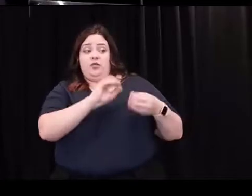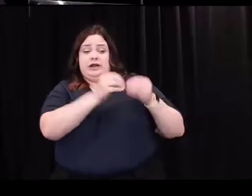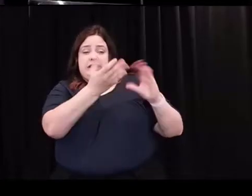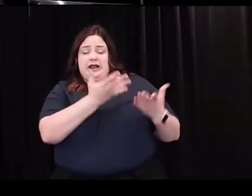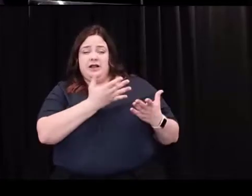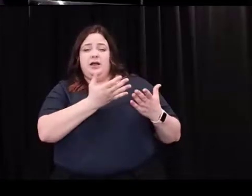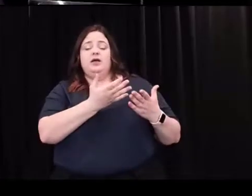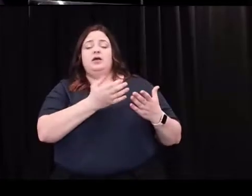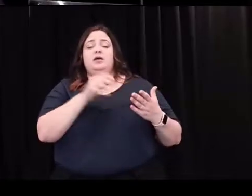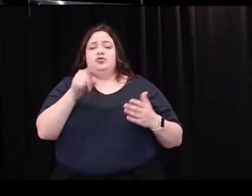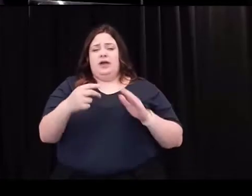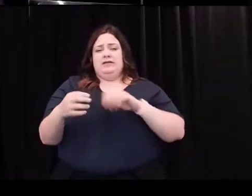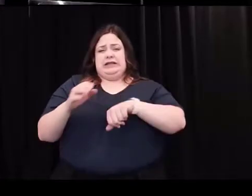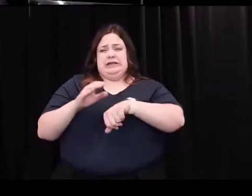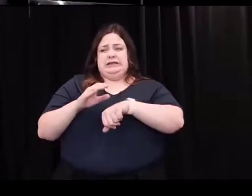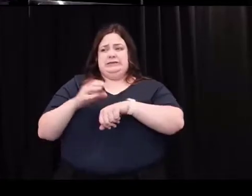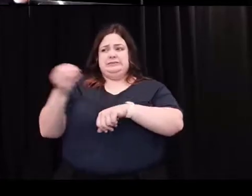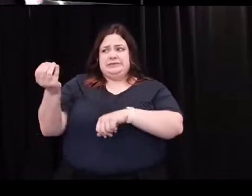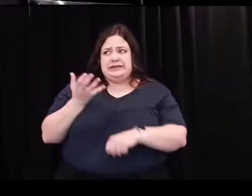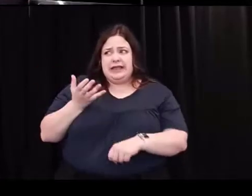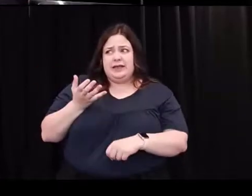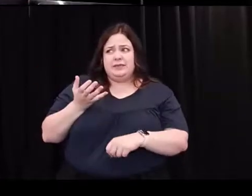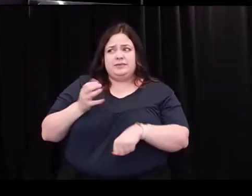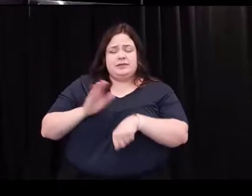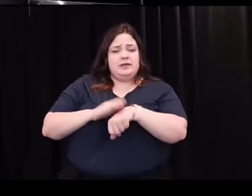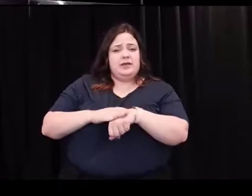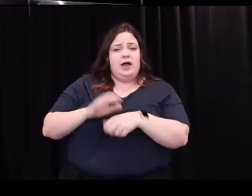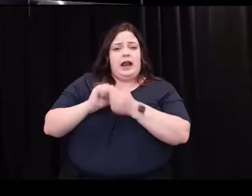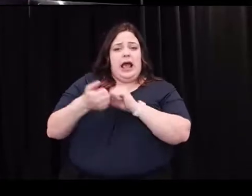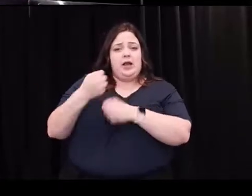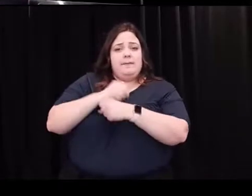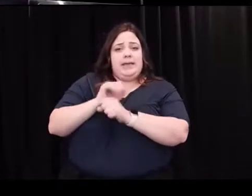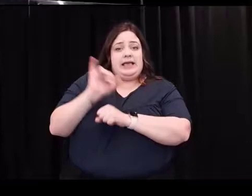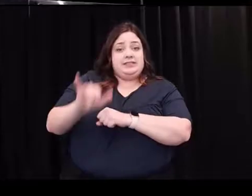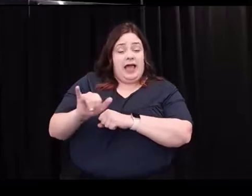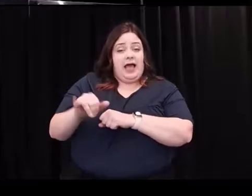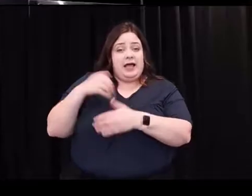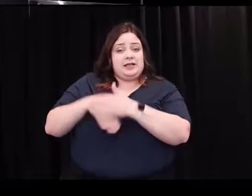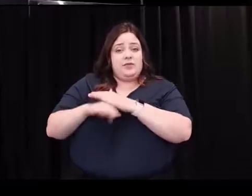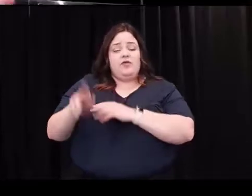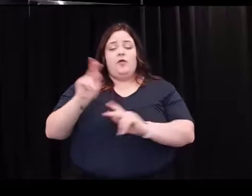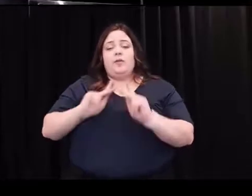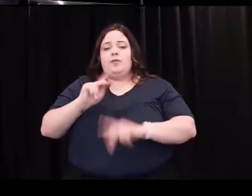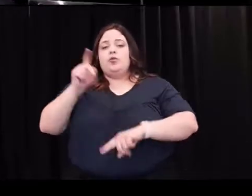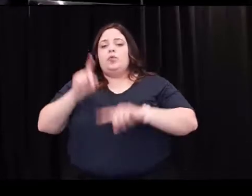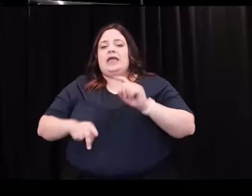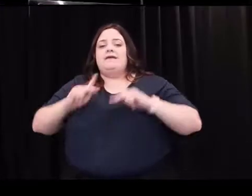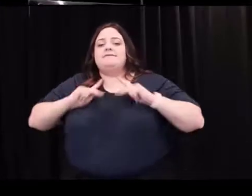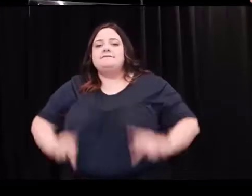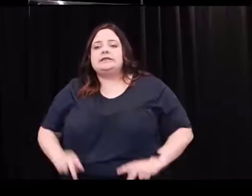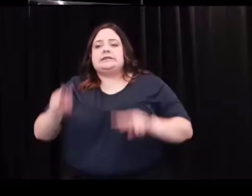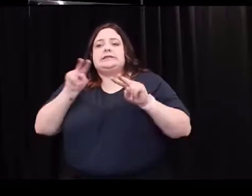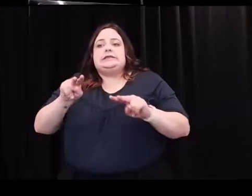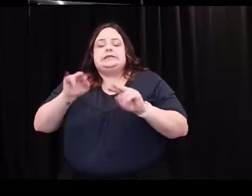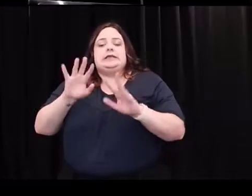[Audience Member 5] Do you have any tips on making that accessible to people who cannot physically see it? [Karl] I have a whole presentation on that.